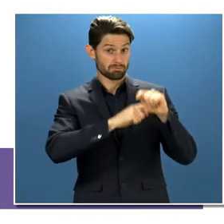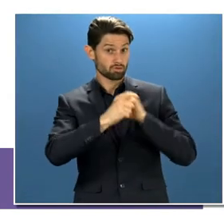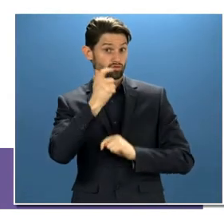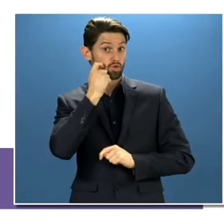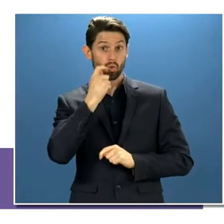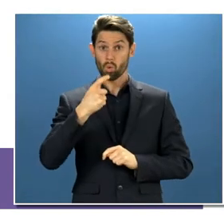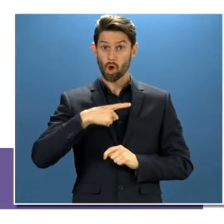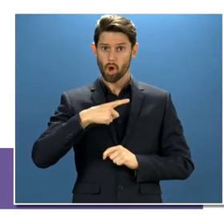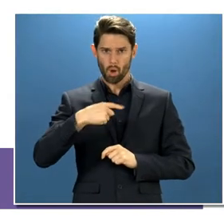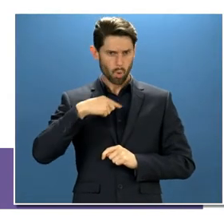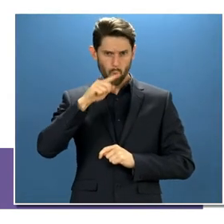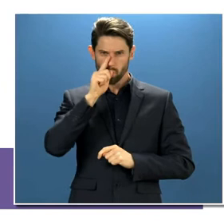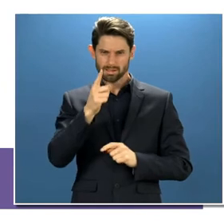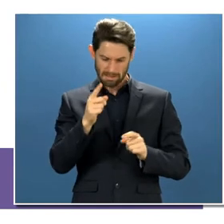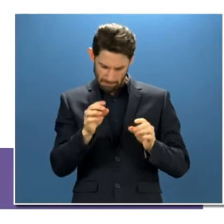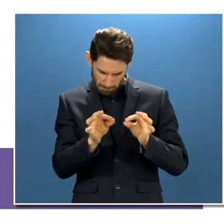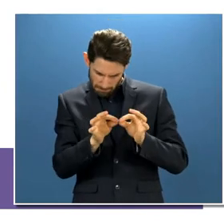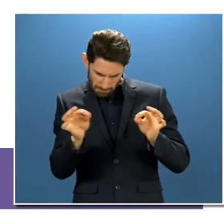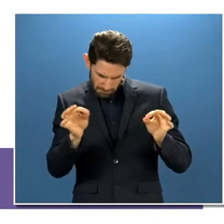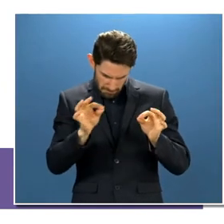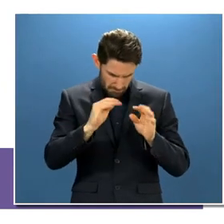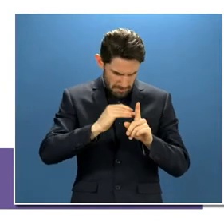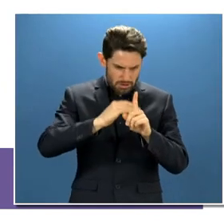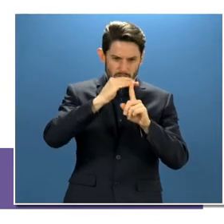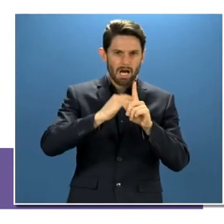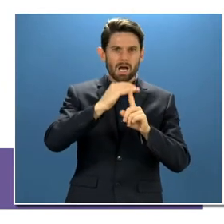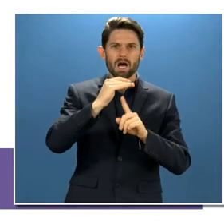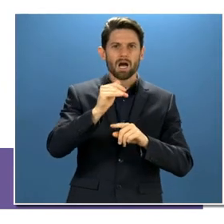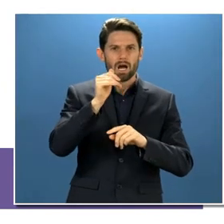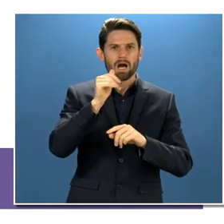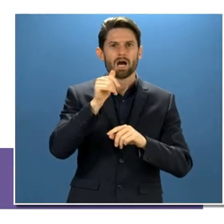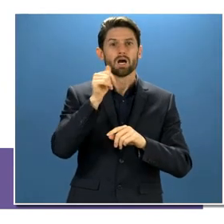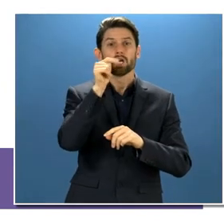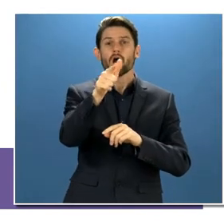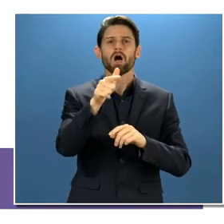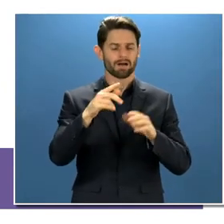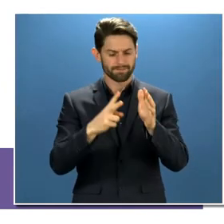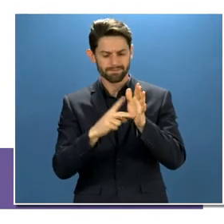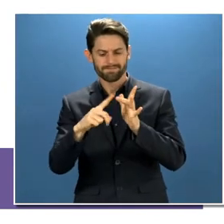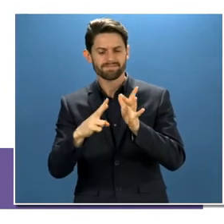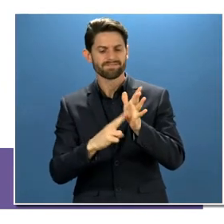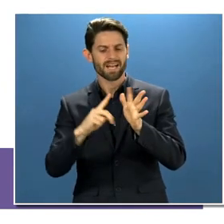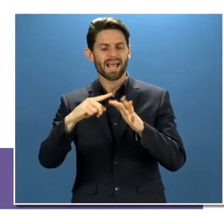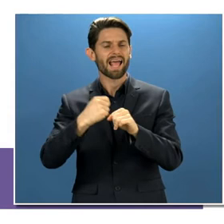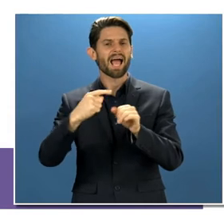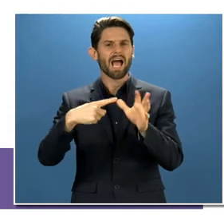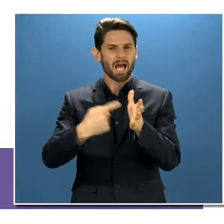properly like the vinegar, and I just said to them, "Look, I can't do the